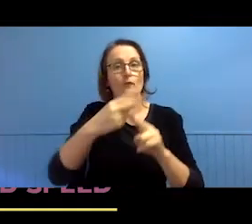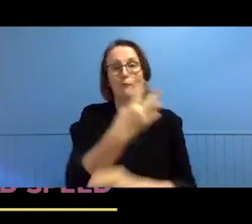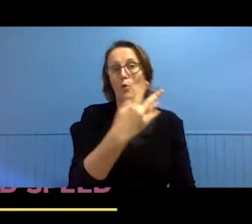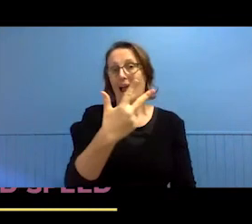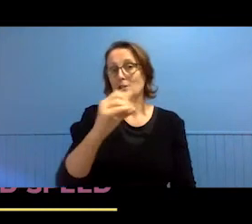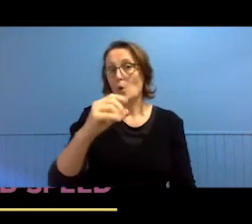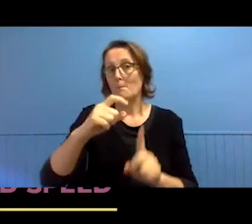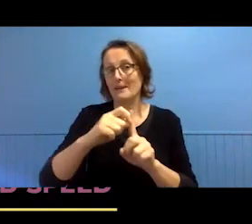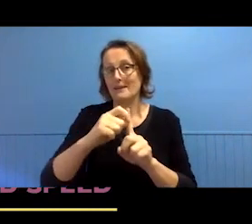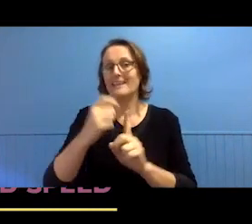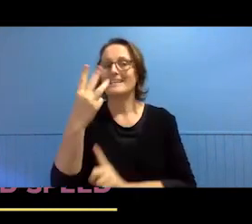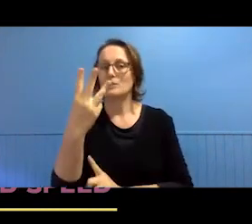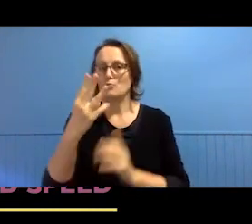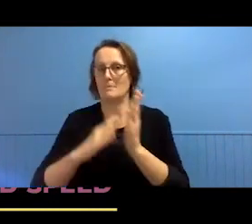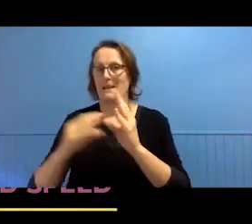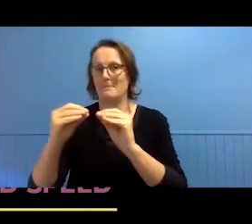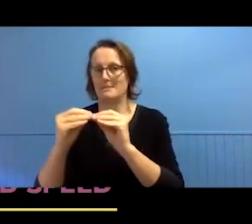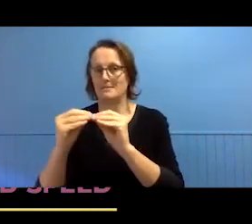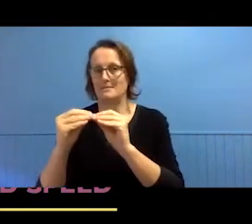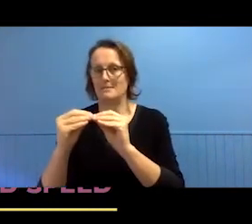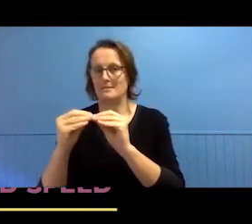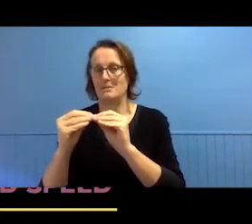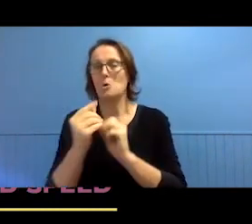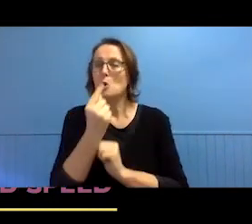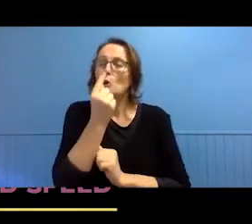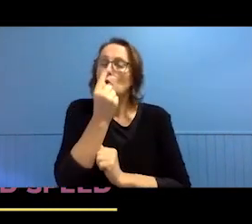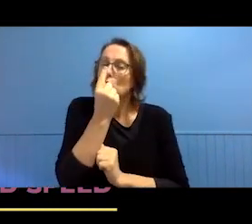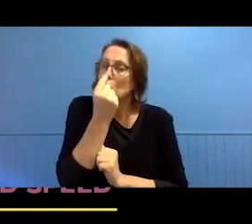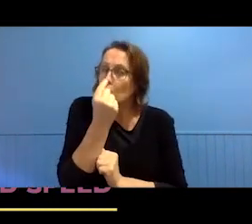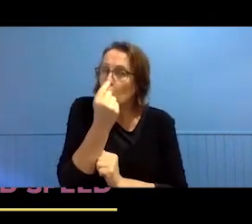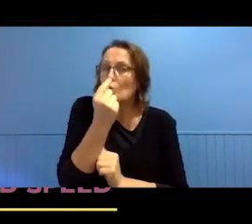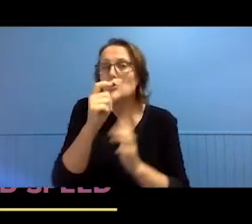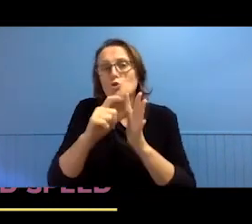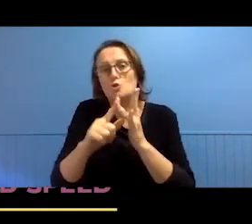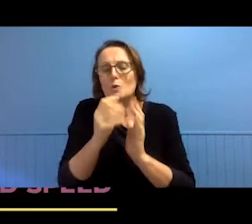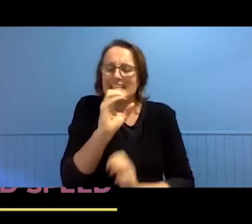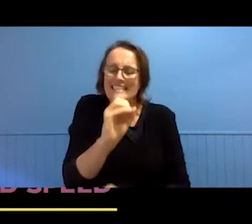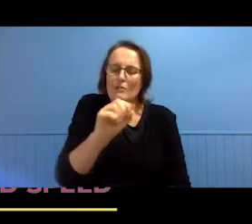is three megabits. You can get I way with kind of 0.6 megabits, but I